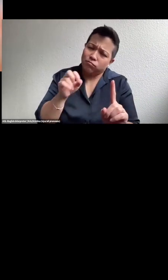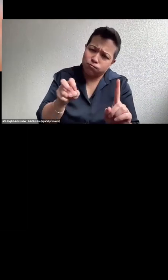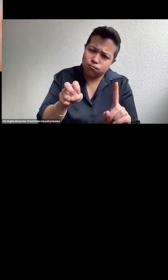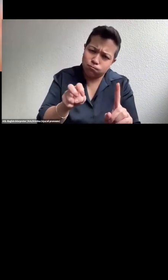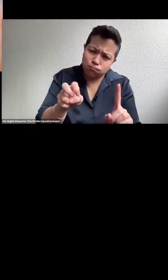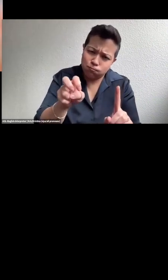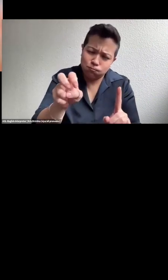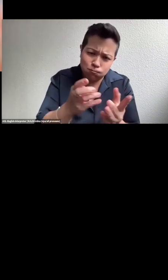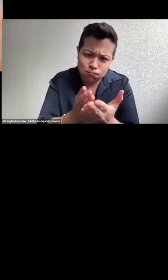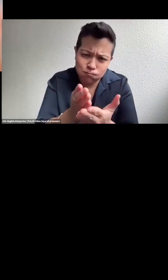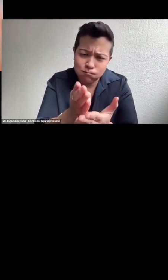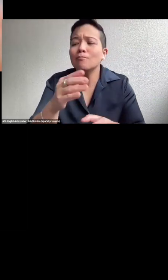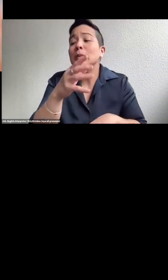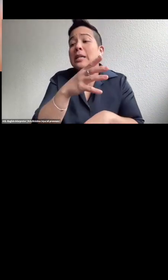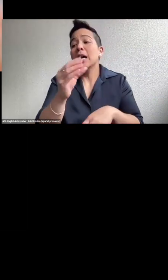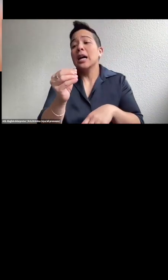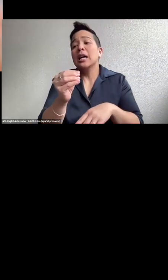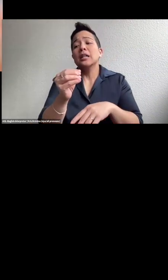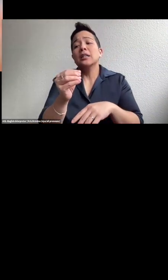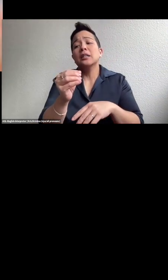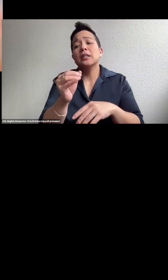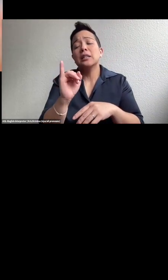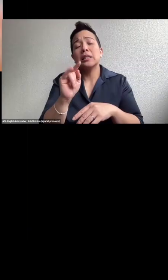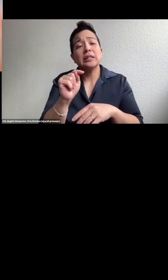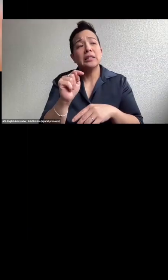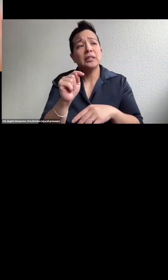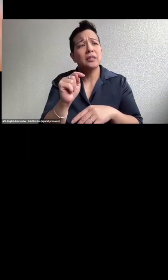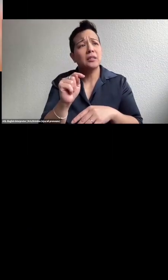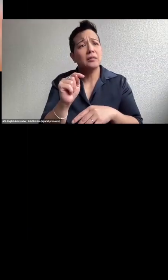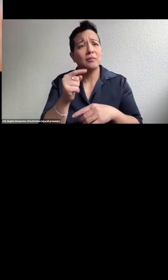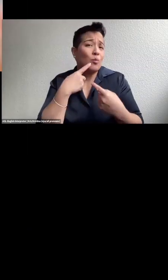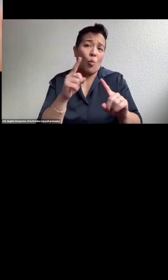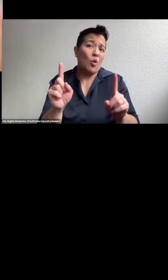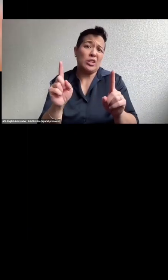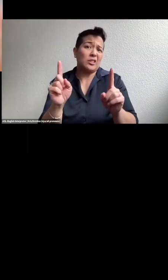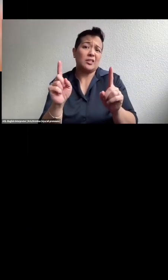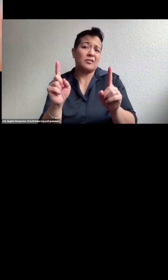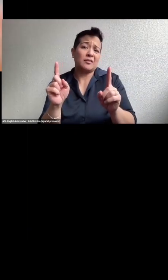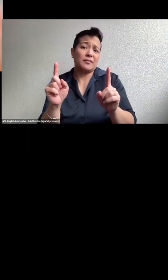and it, it's worked